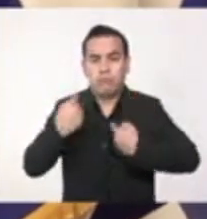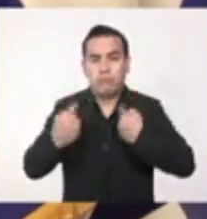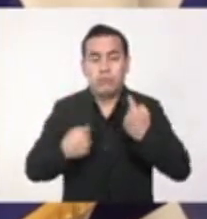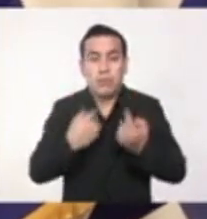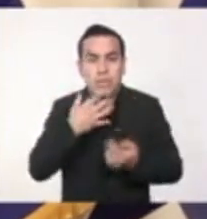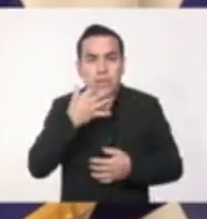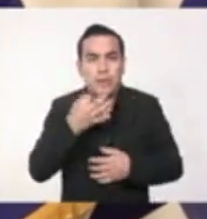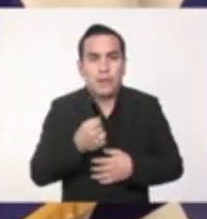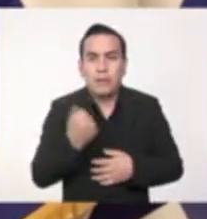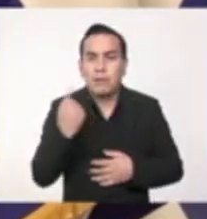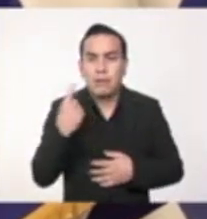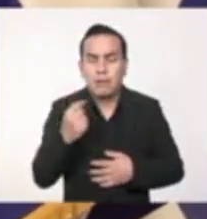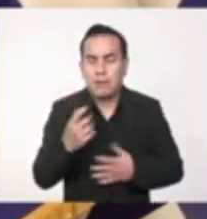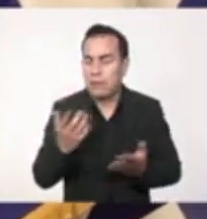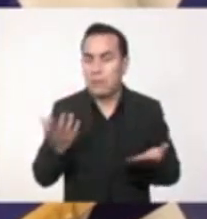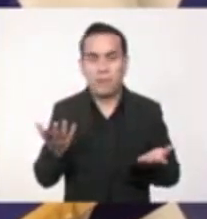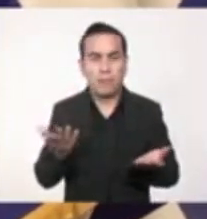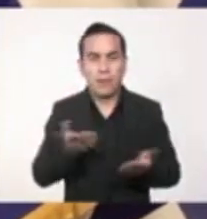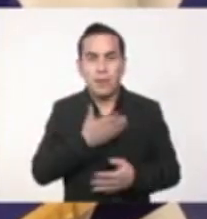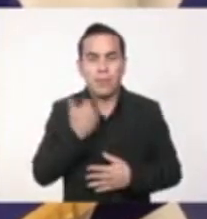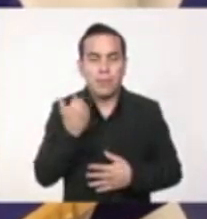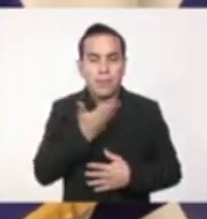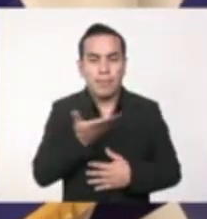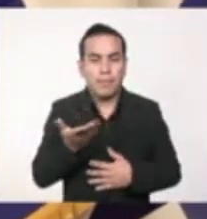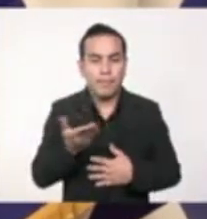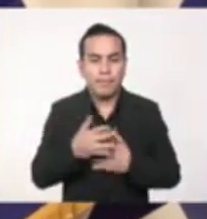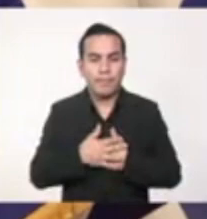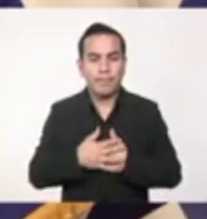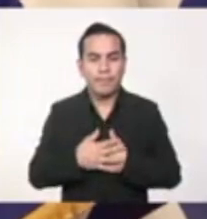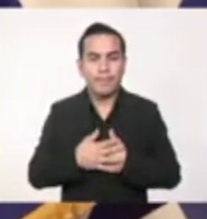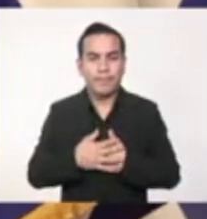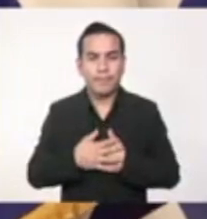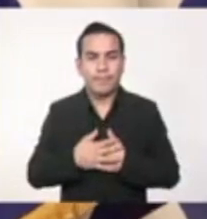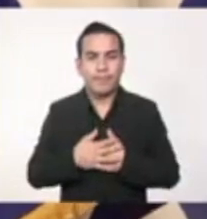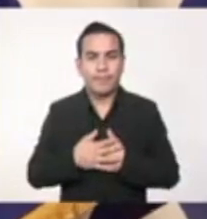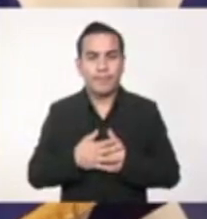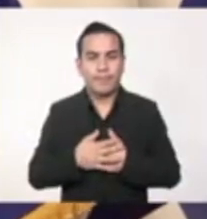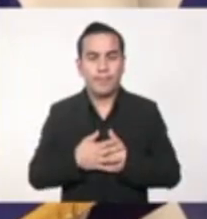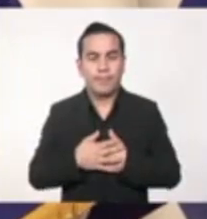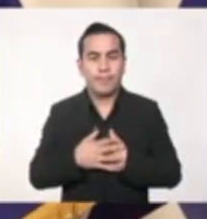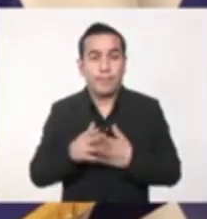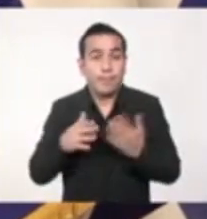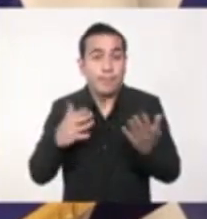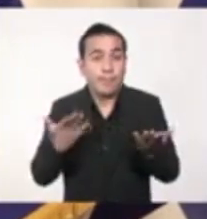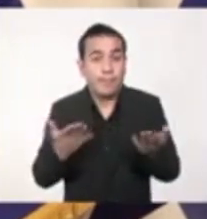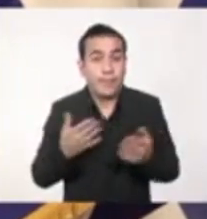not to attack me. So they are misinforming